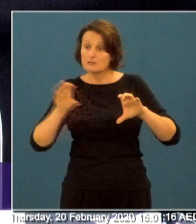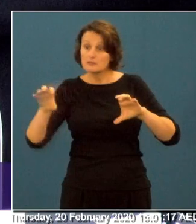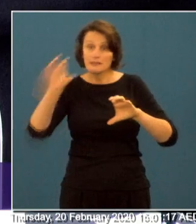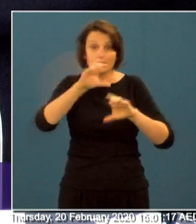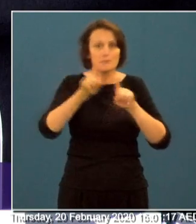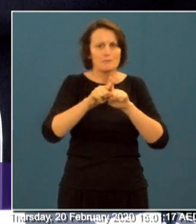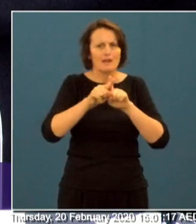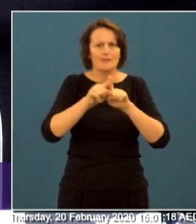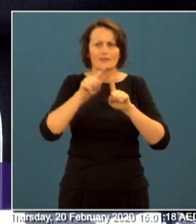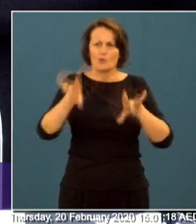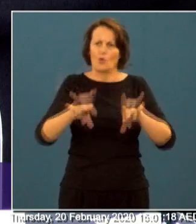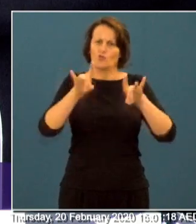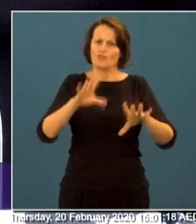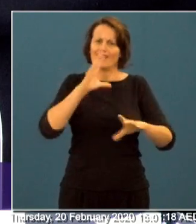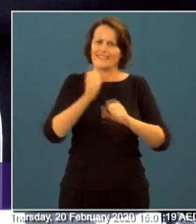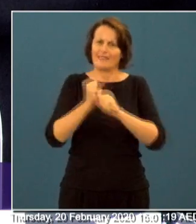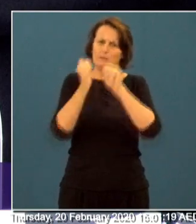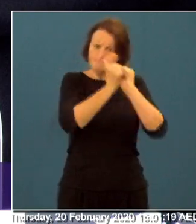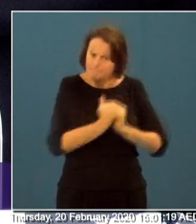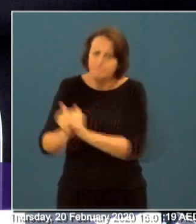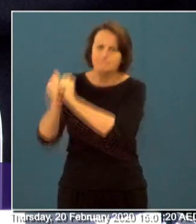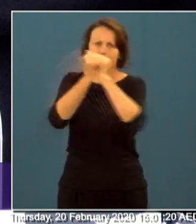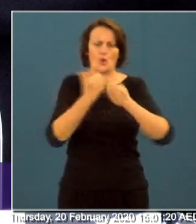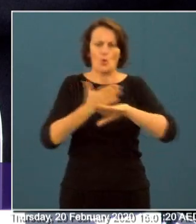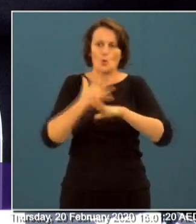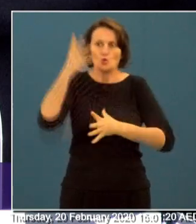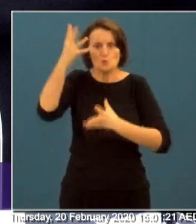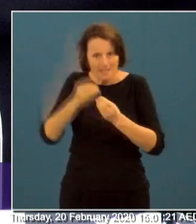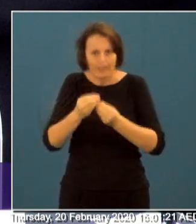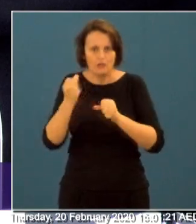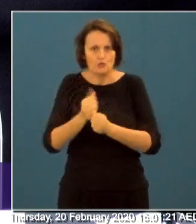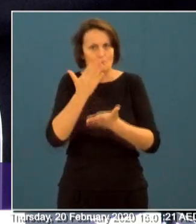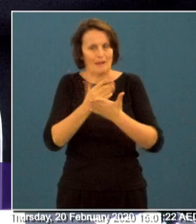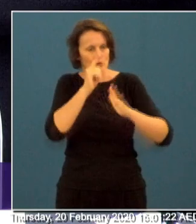includes accountability and reporting against the indicators that we want to improve over time.